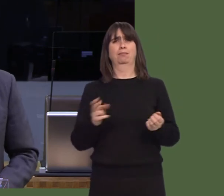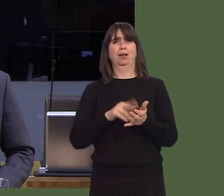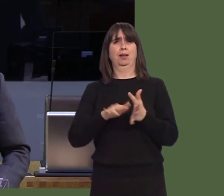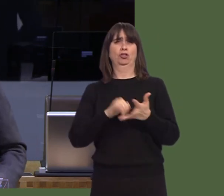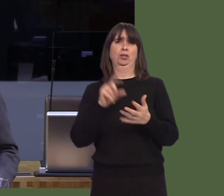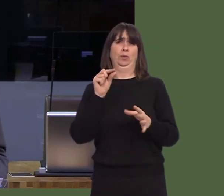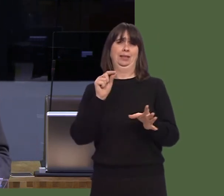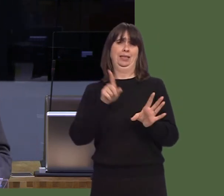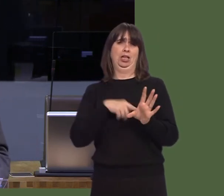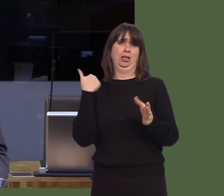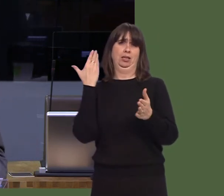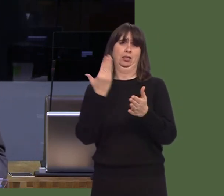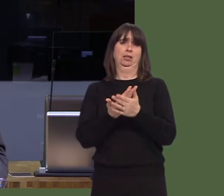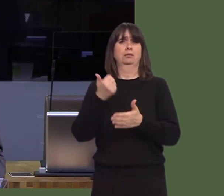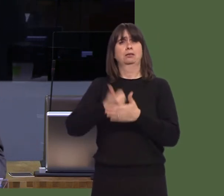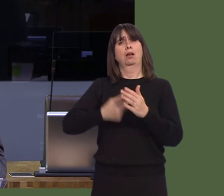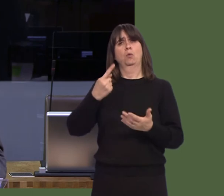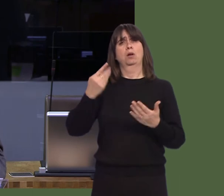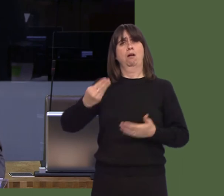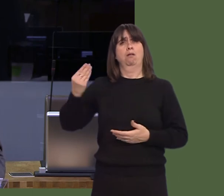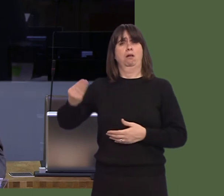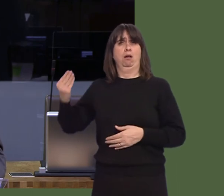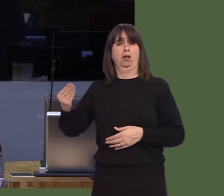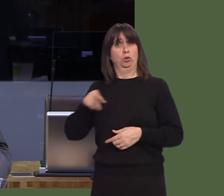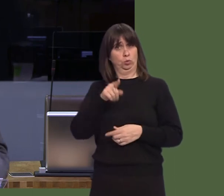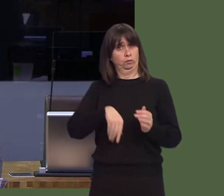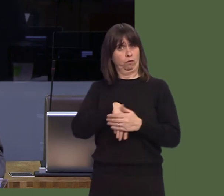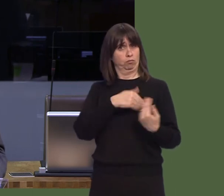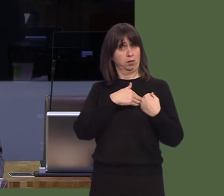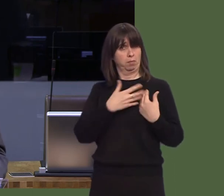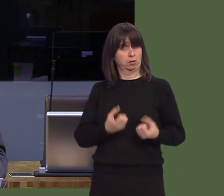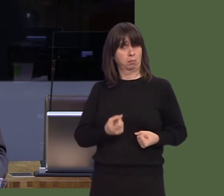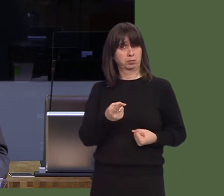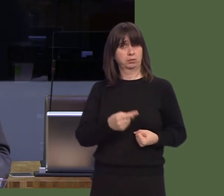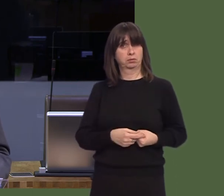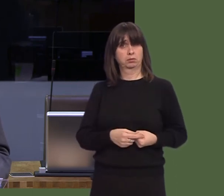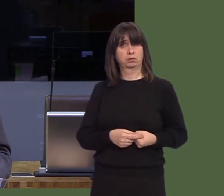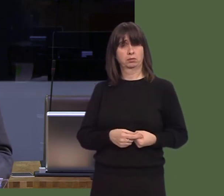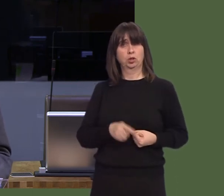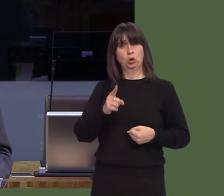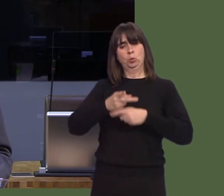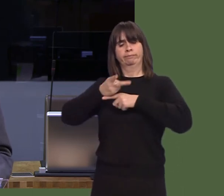Without that market, the future for a number of our farms will be very bleak indeed.